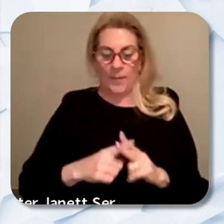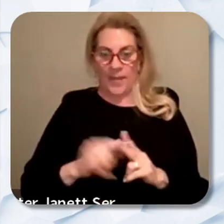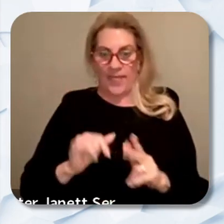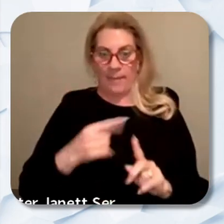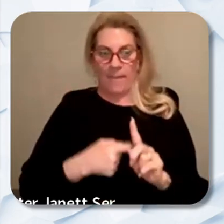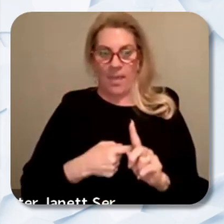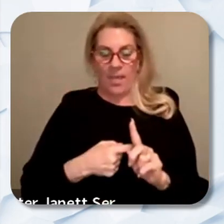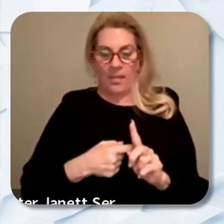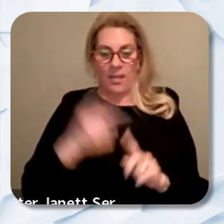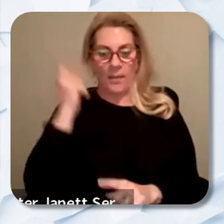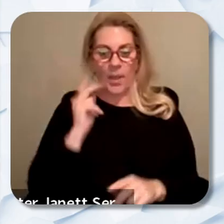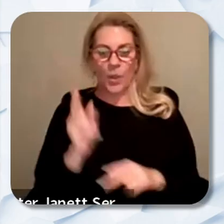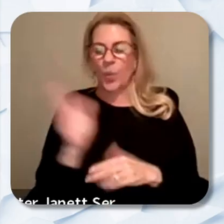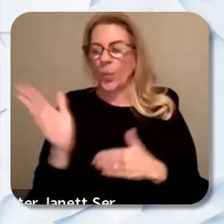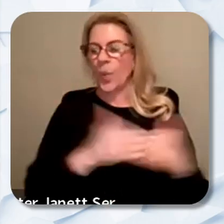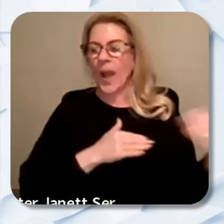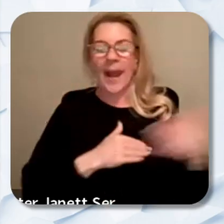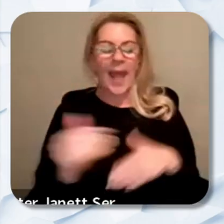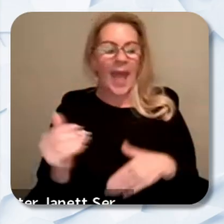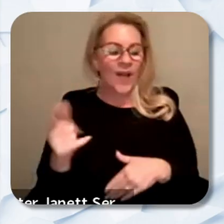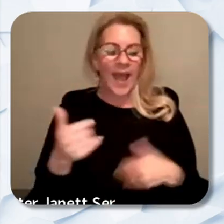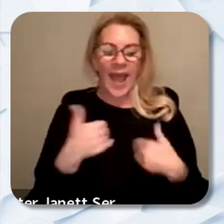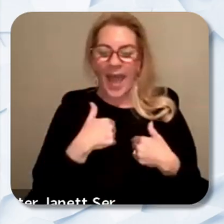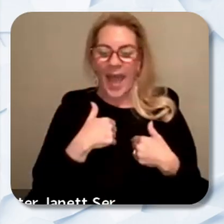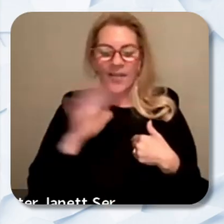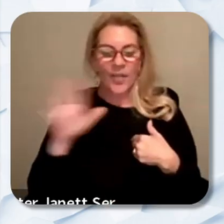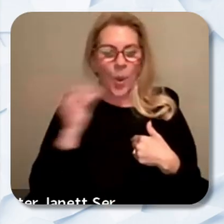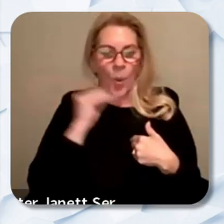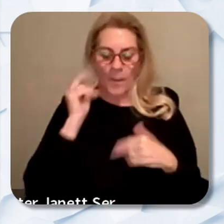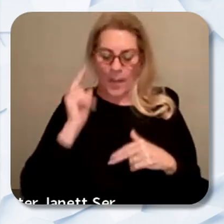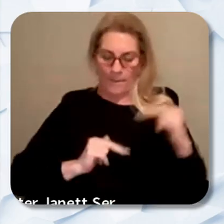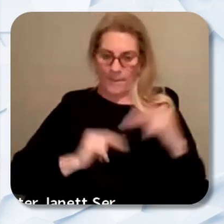we have the parents use whatever materials that they have around their home and build a car a